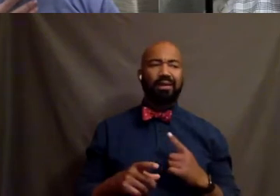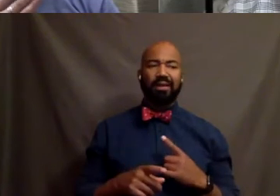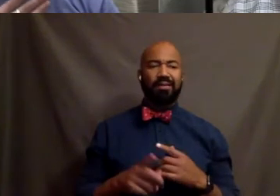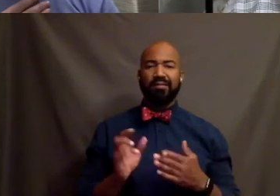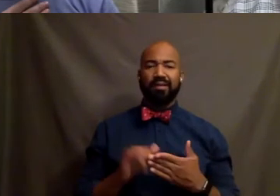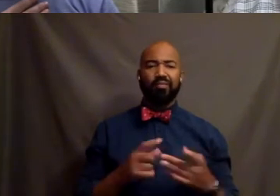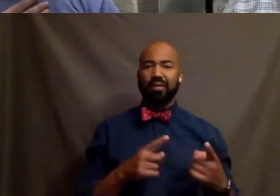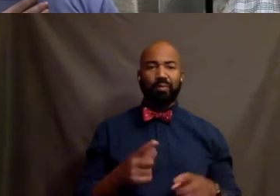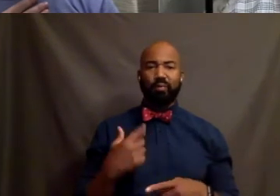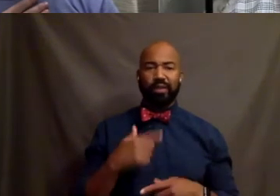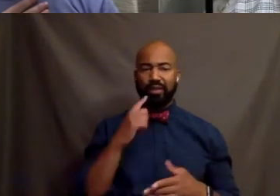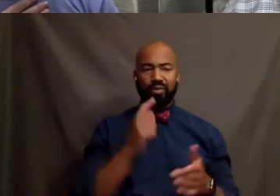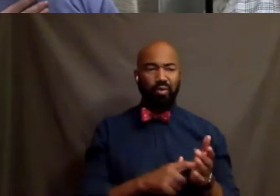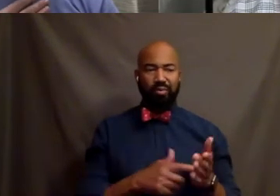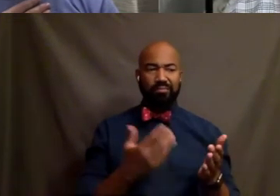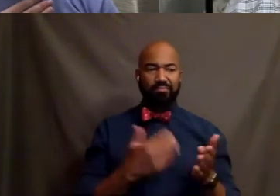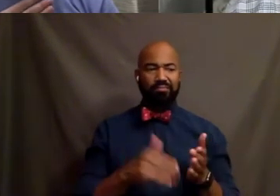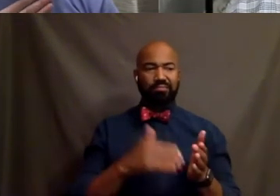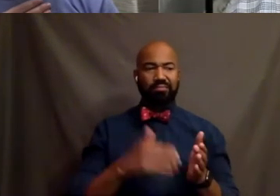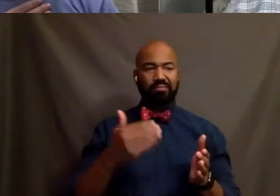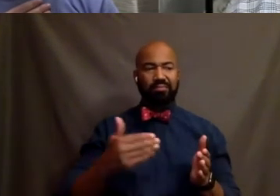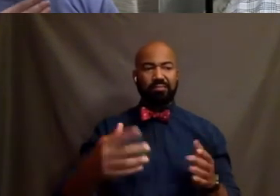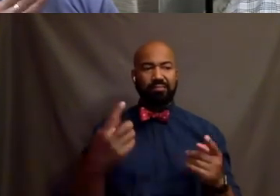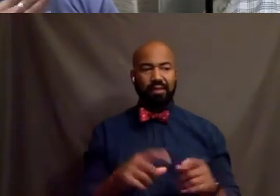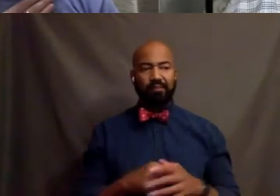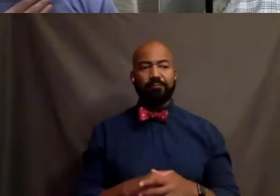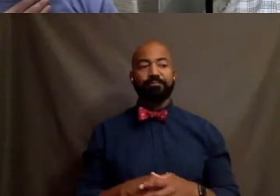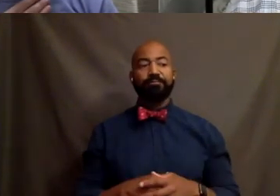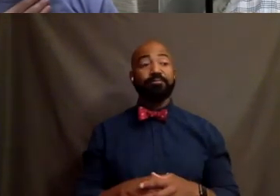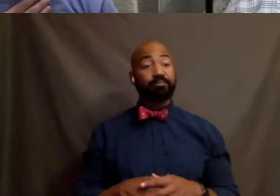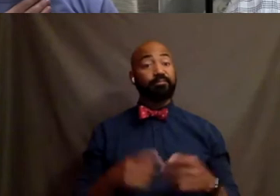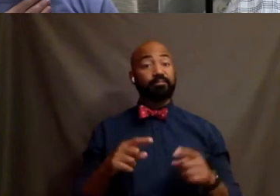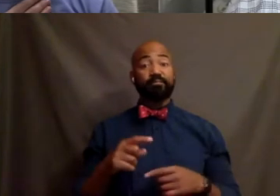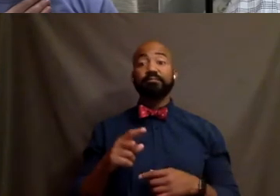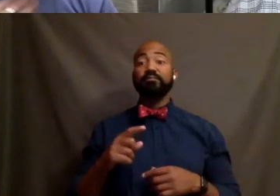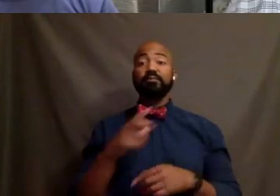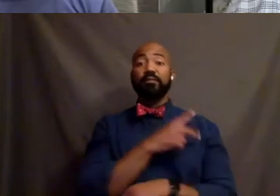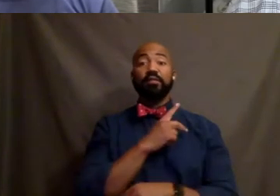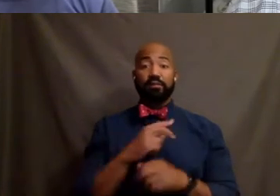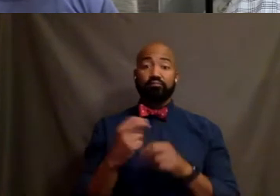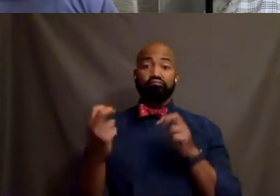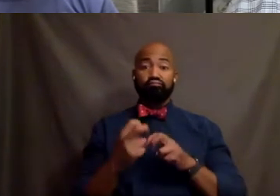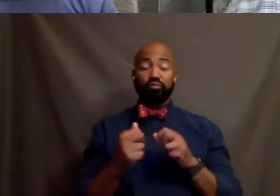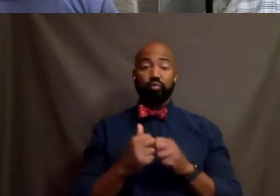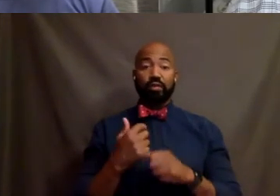I actually had a patient who came to see me for the first time because they wanted to detransition